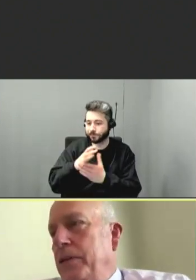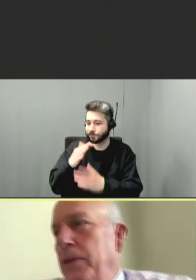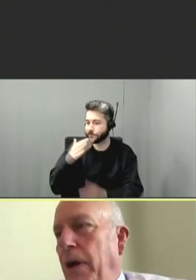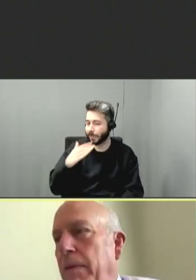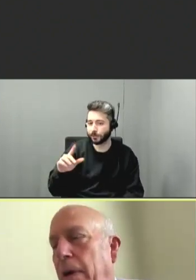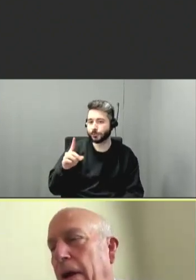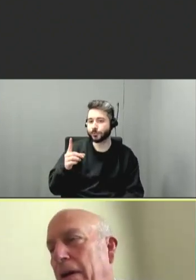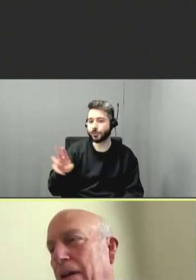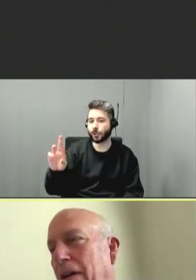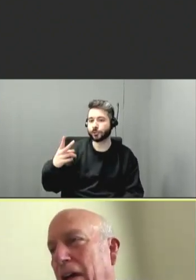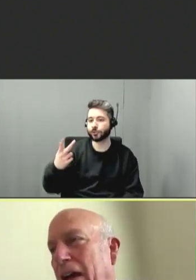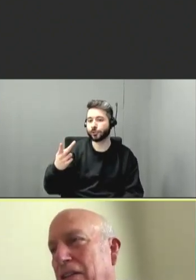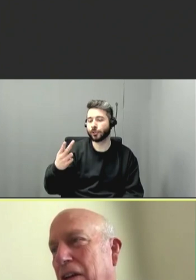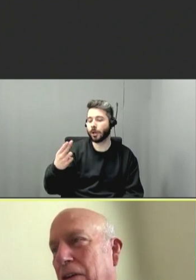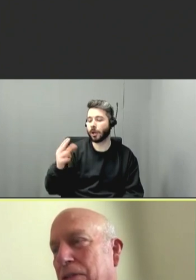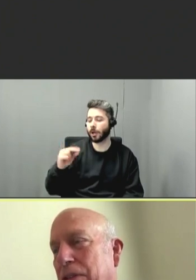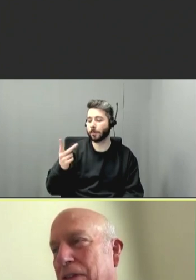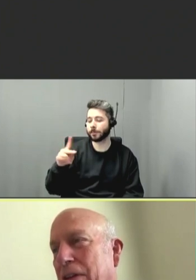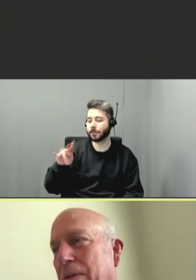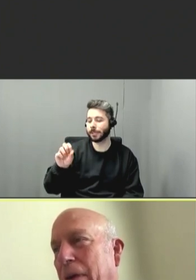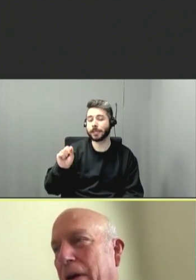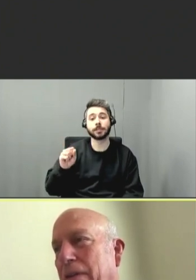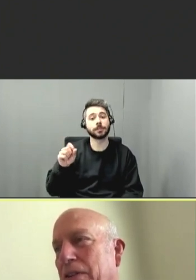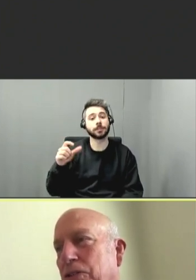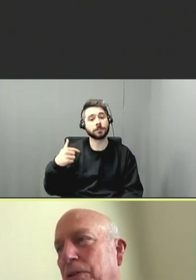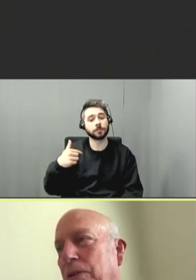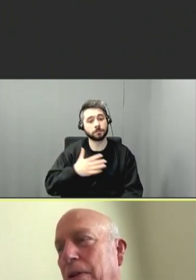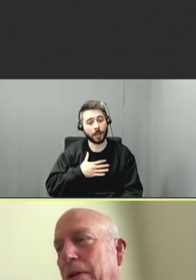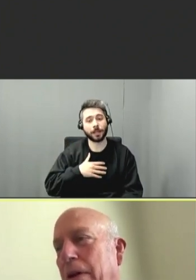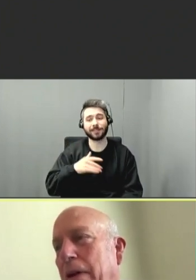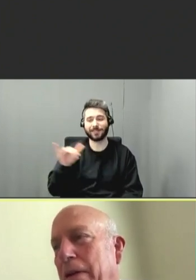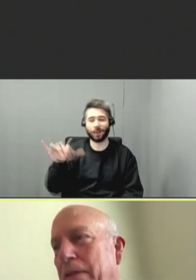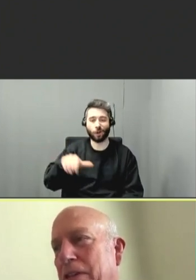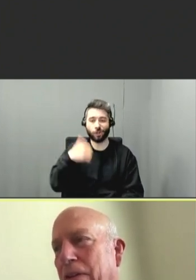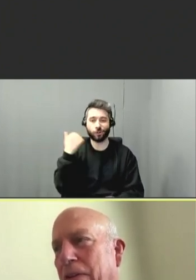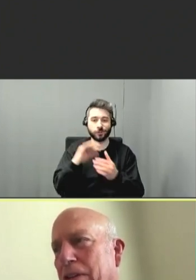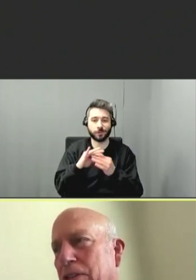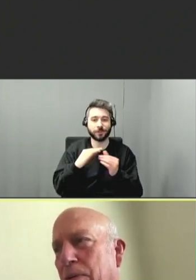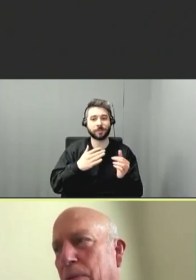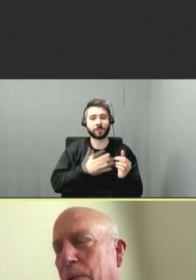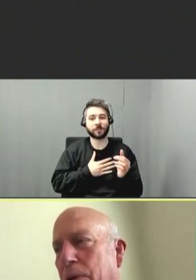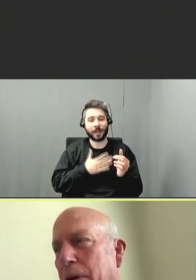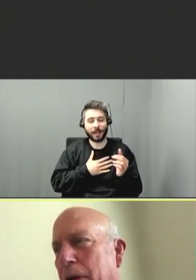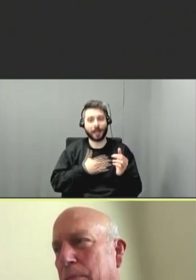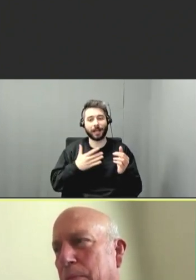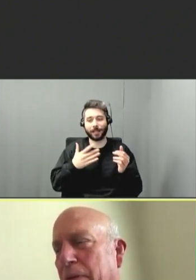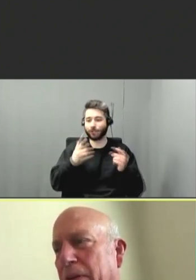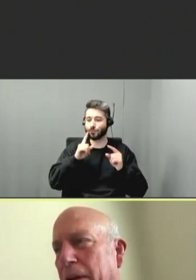So, my -- as others have said, my official defense health agency report has been provided